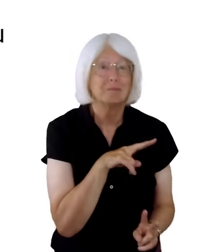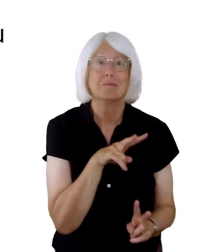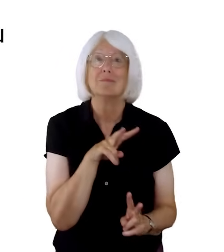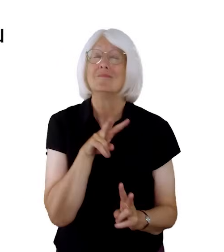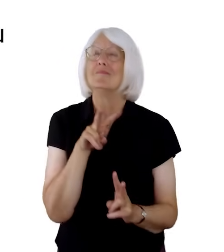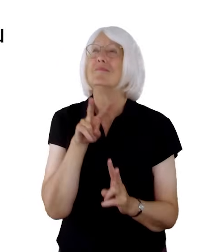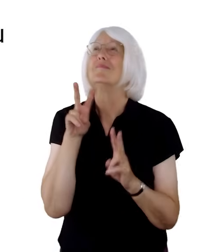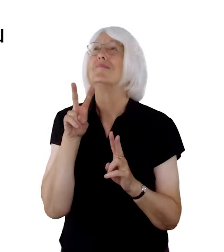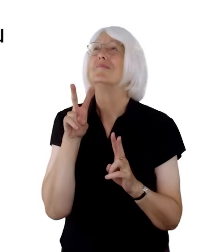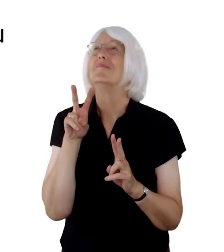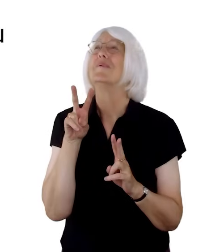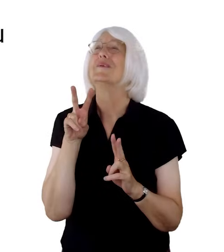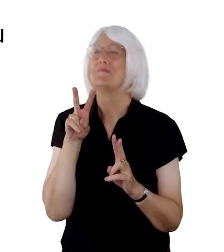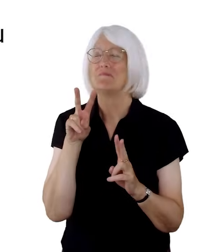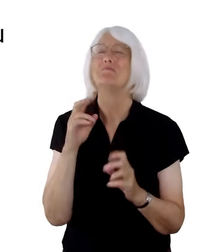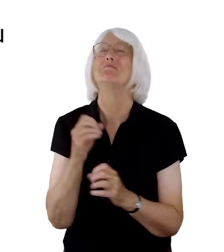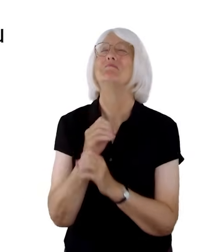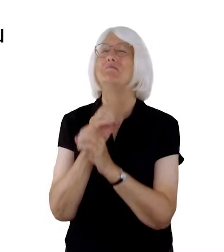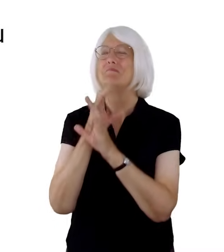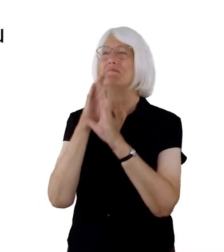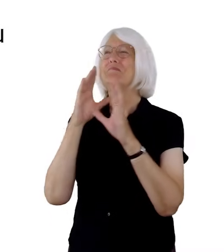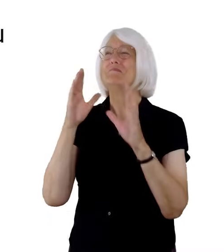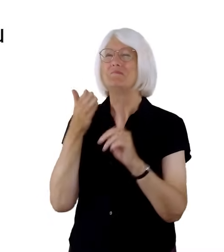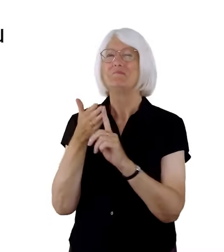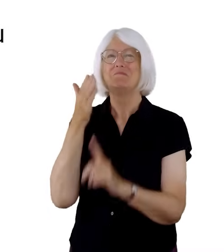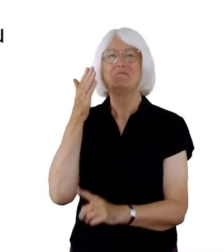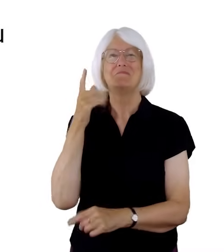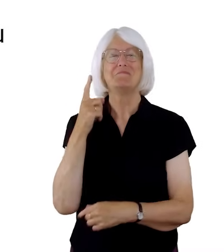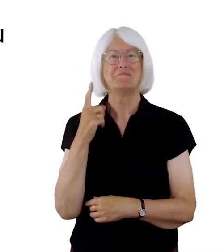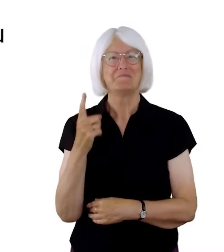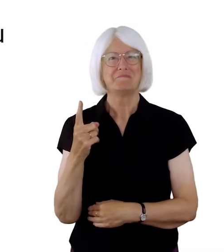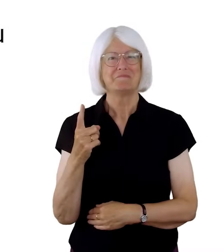Opened my eyes, let me